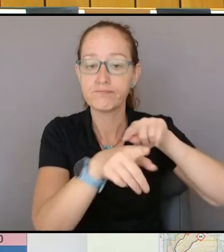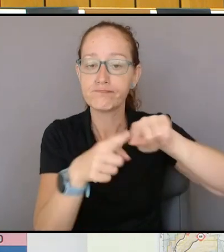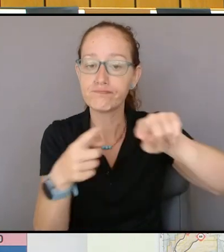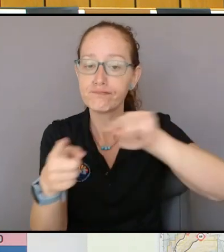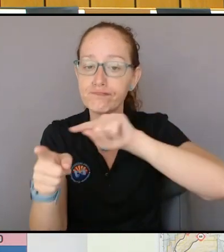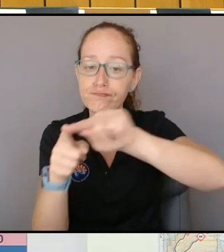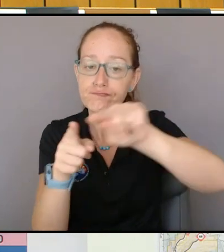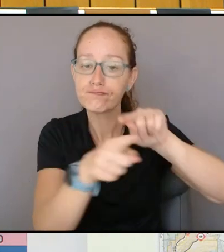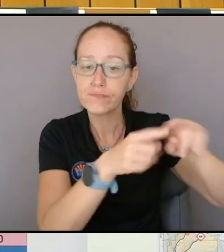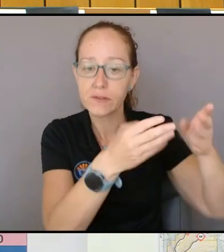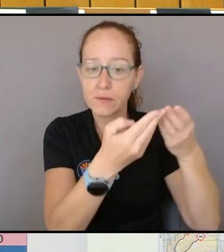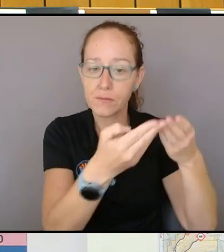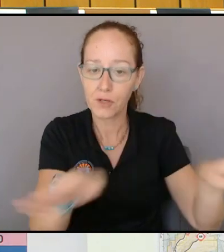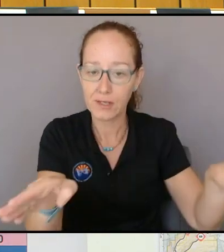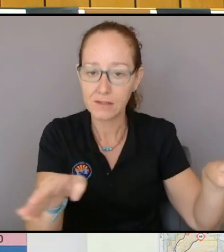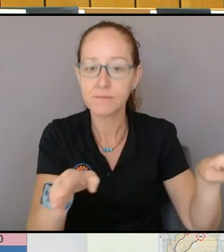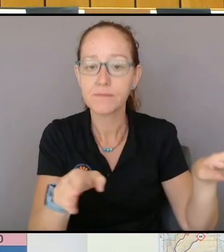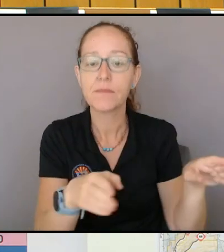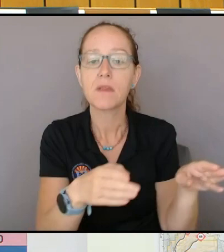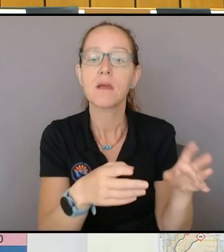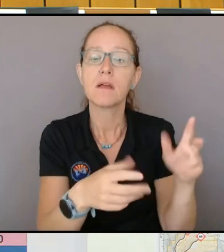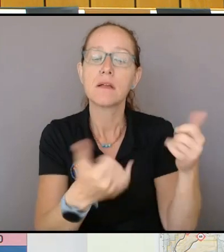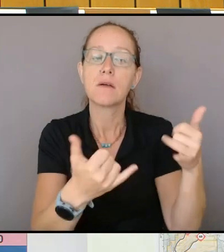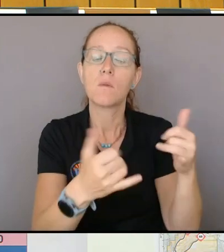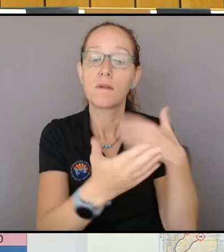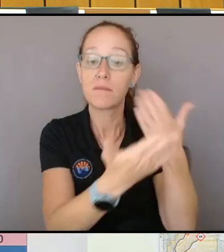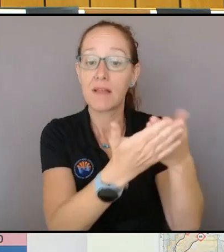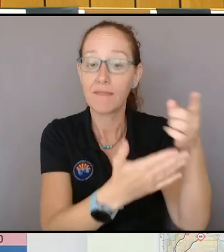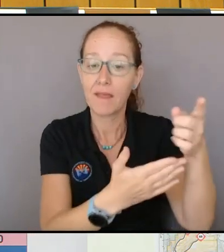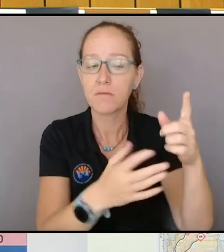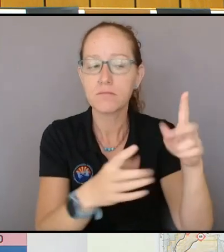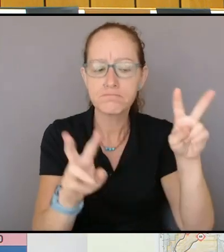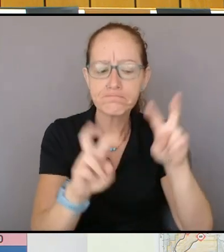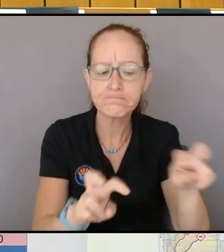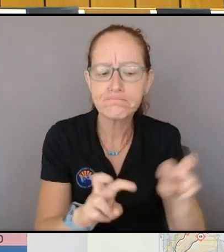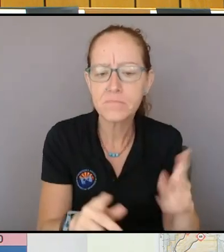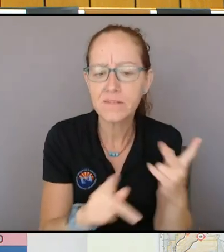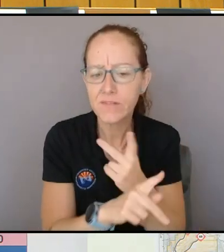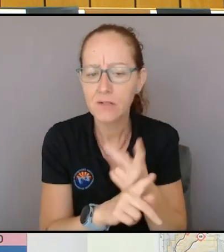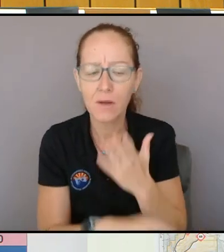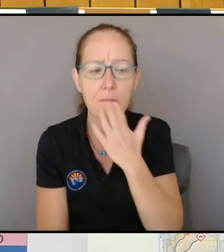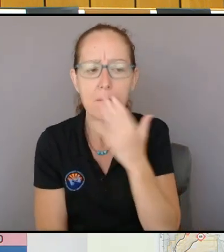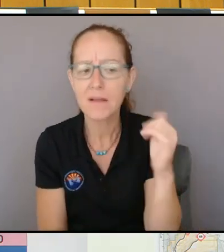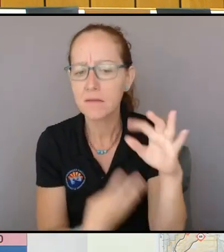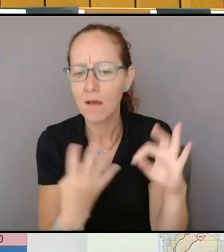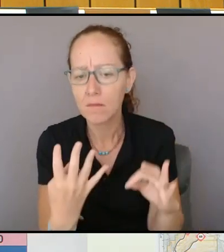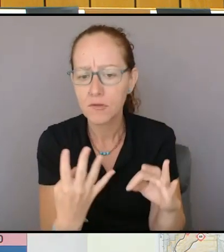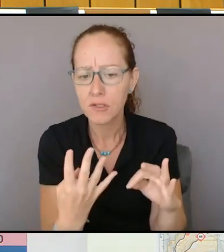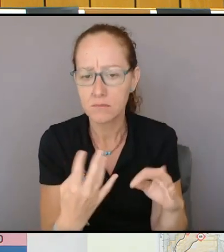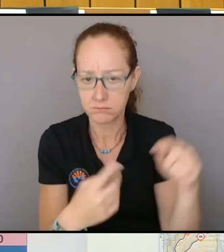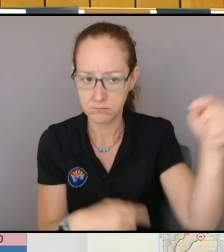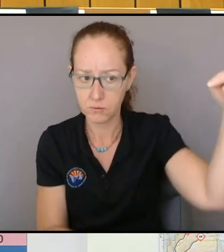to continue to push down here to the south towards the, you know, towards the northern end of the fire there in